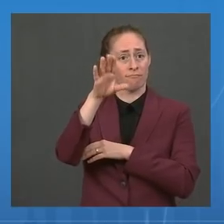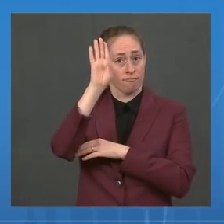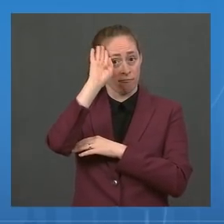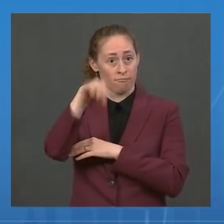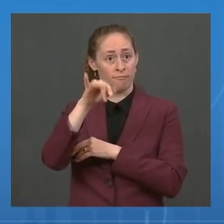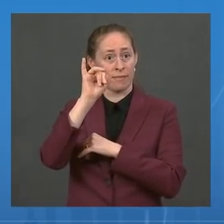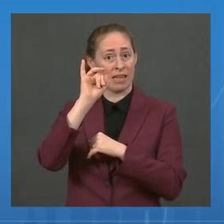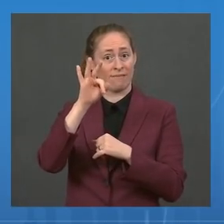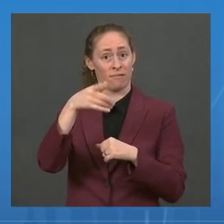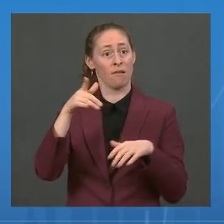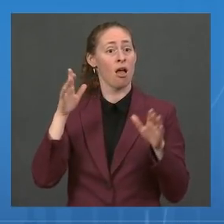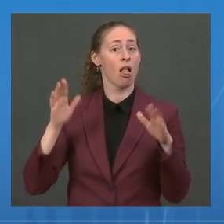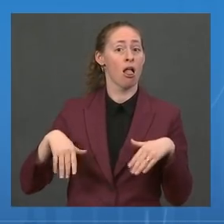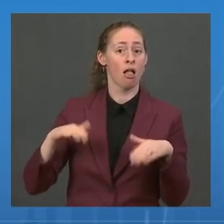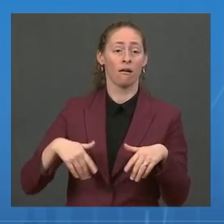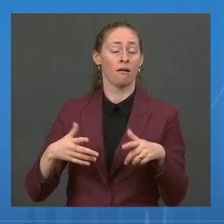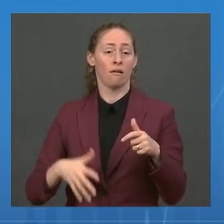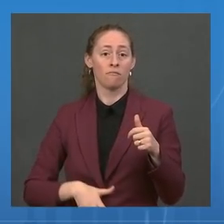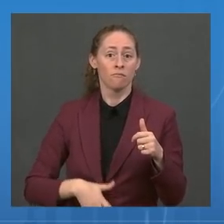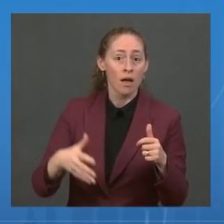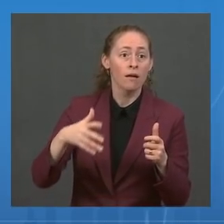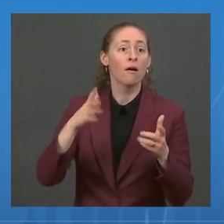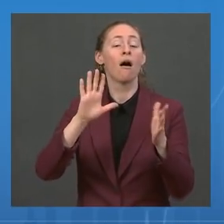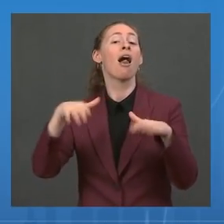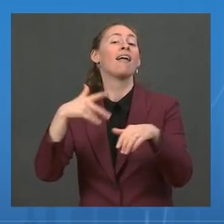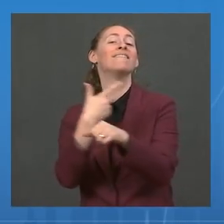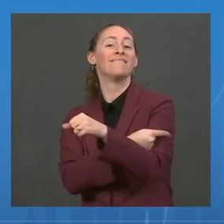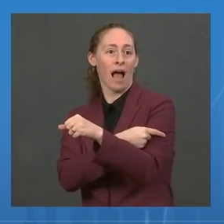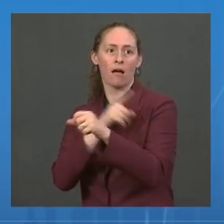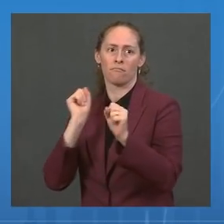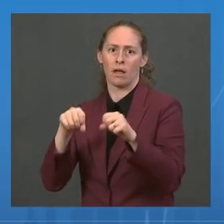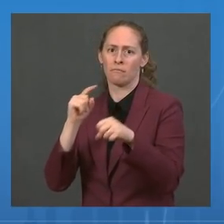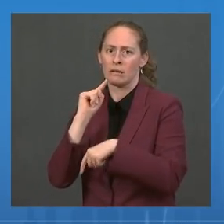Overall, only 31 percent of pregnant people are fully vaccinated,